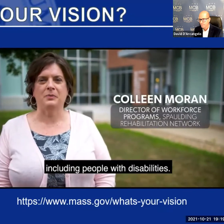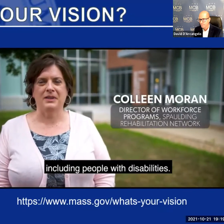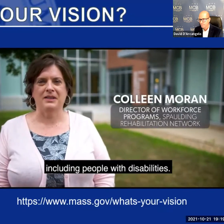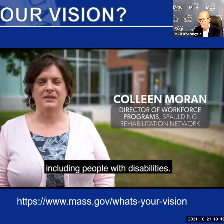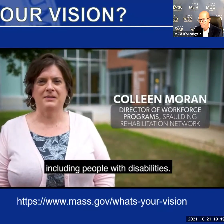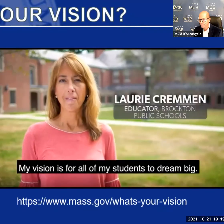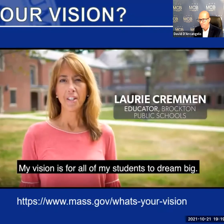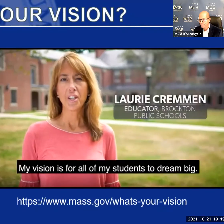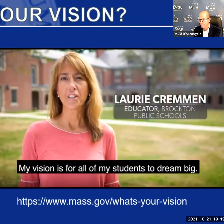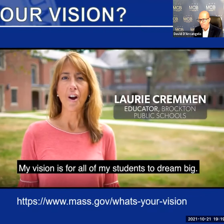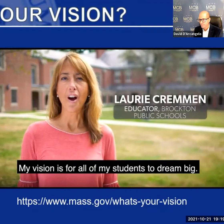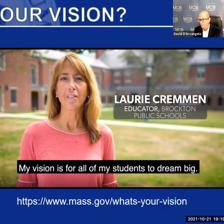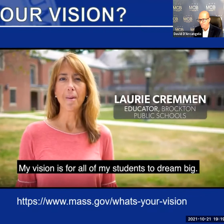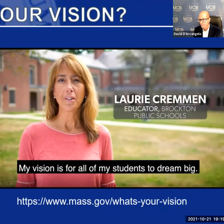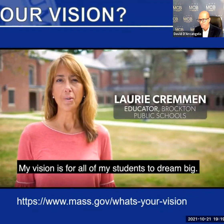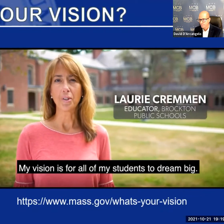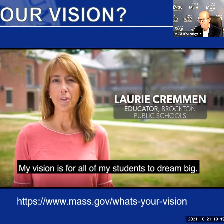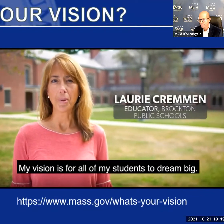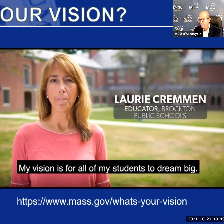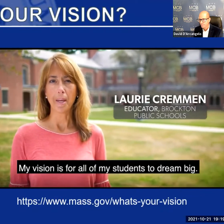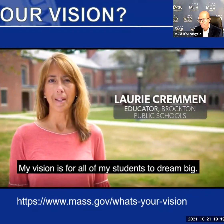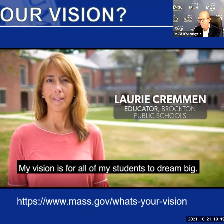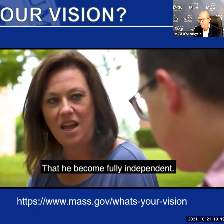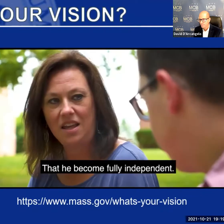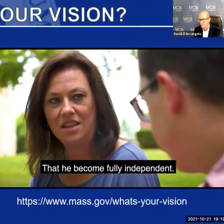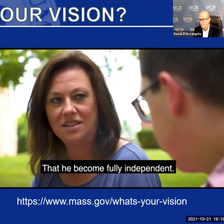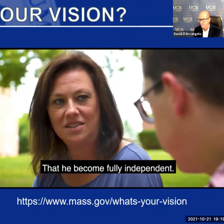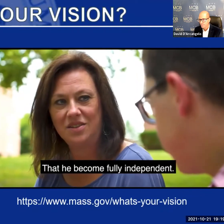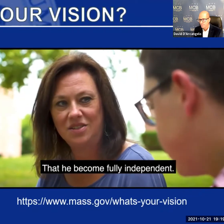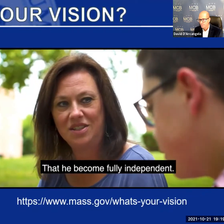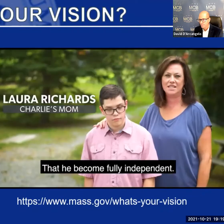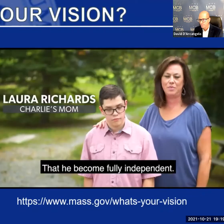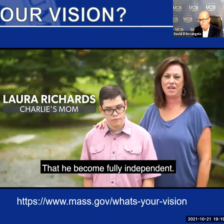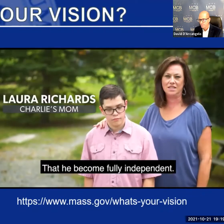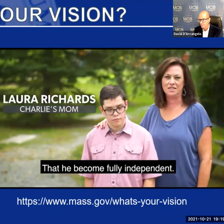disabilities, my vision is for all of my students to dream big, that he become fully independent,